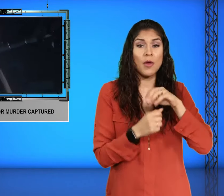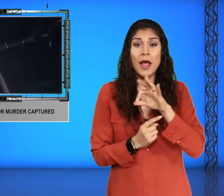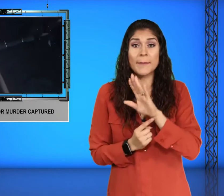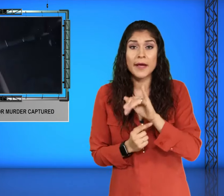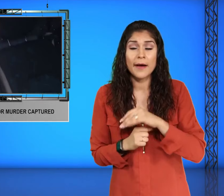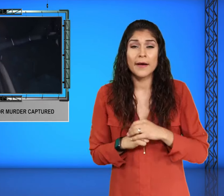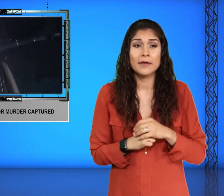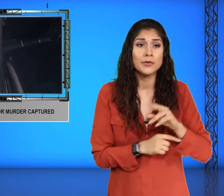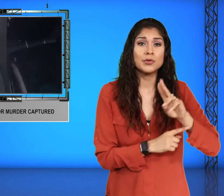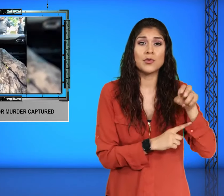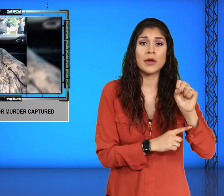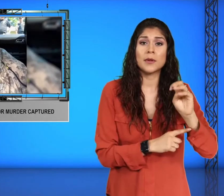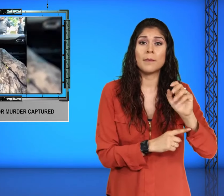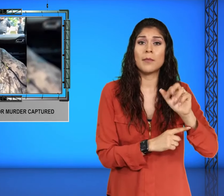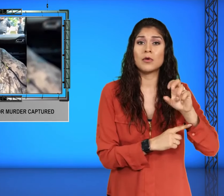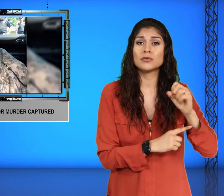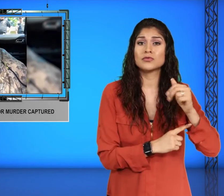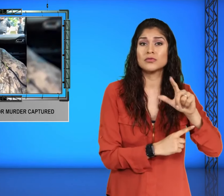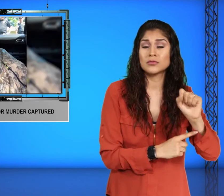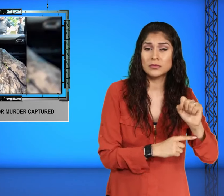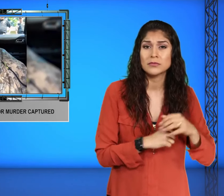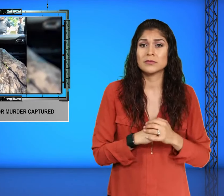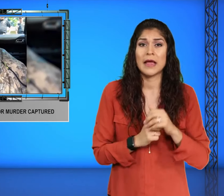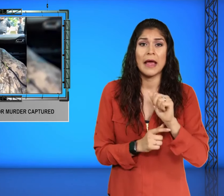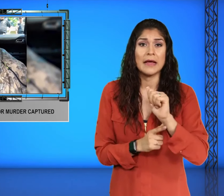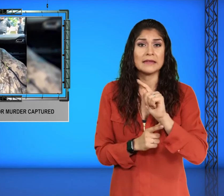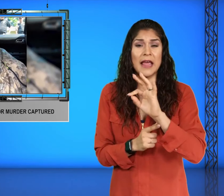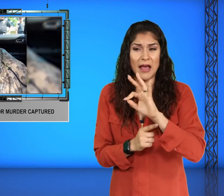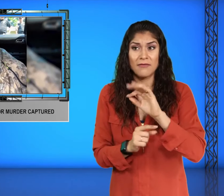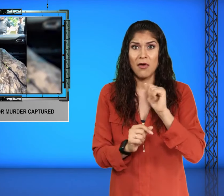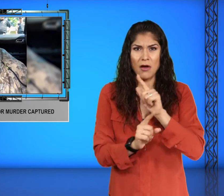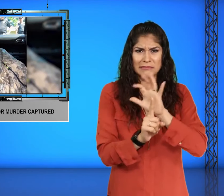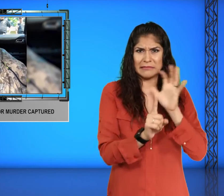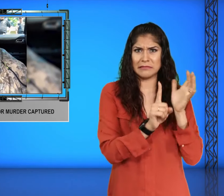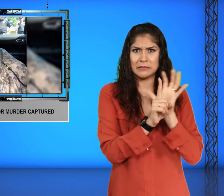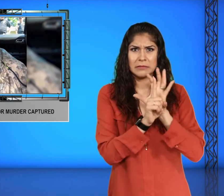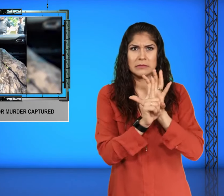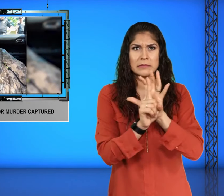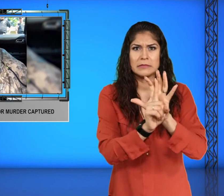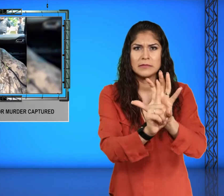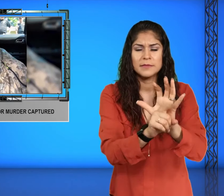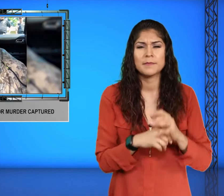that now is not the right time to release this film."